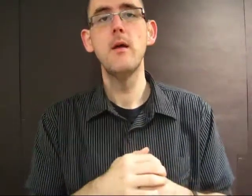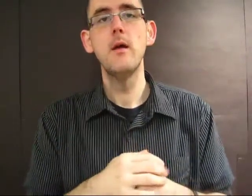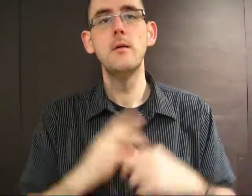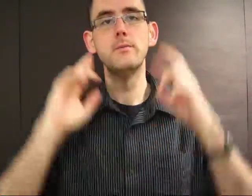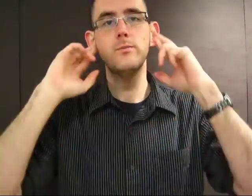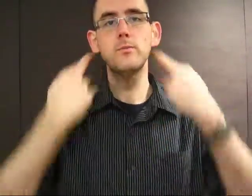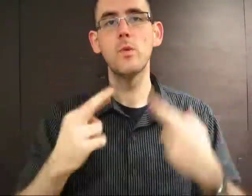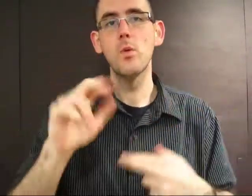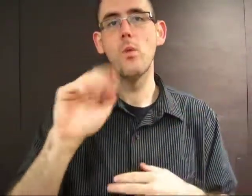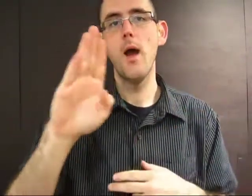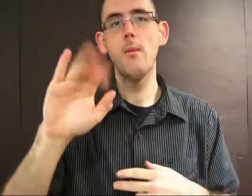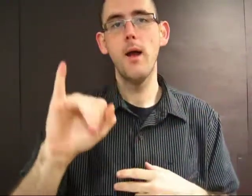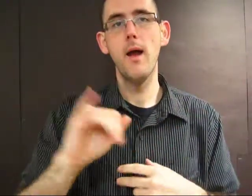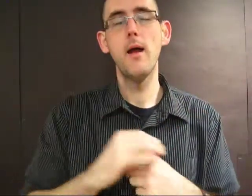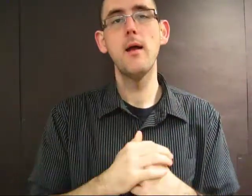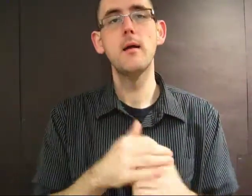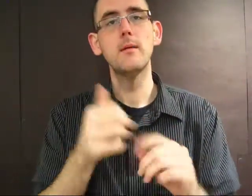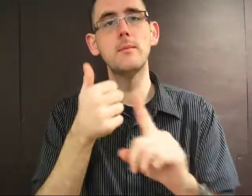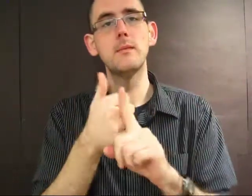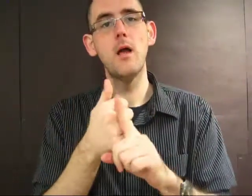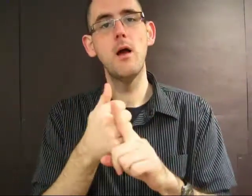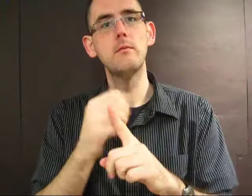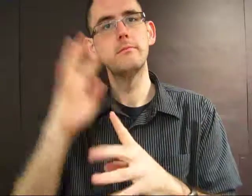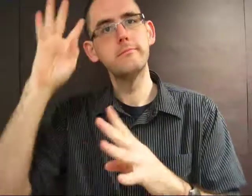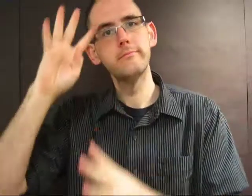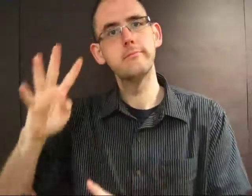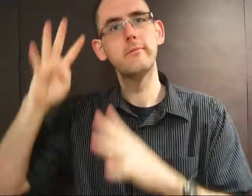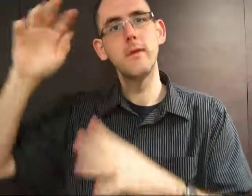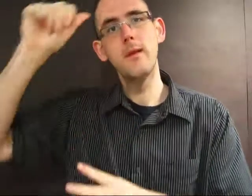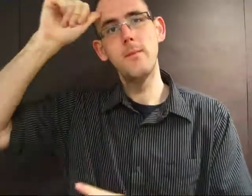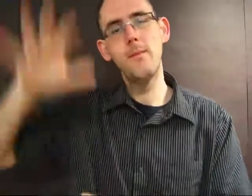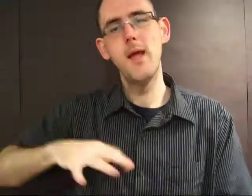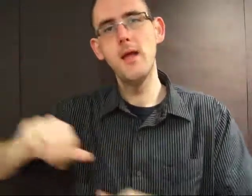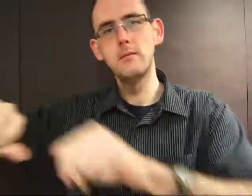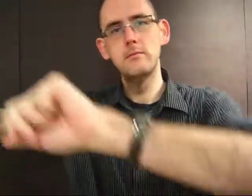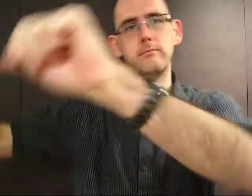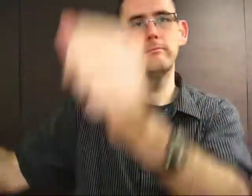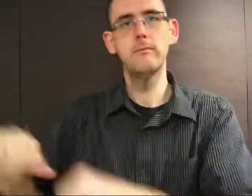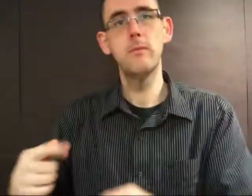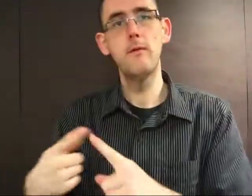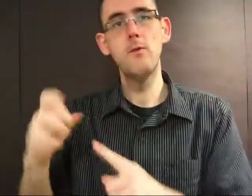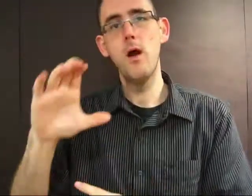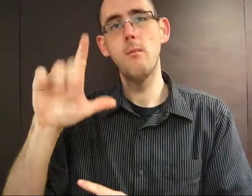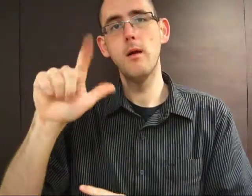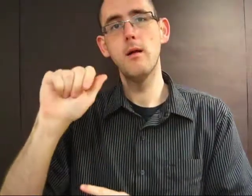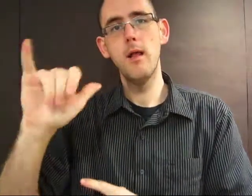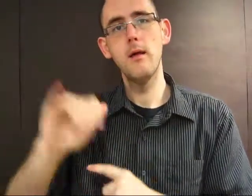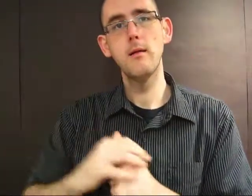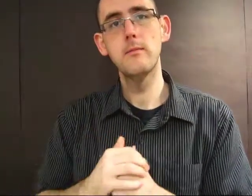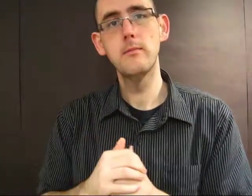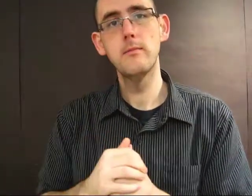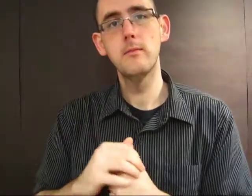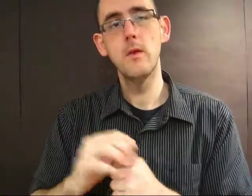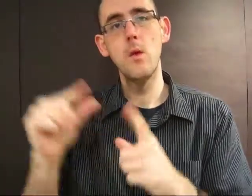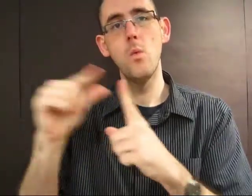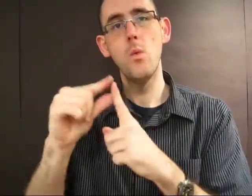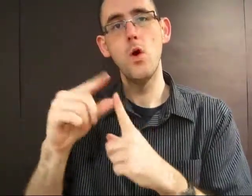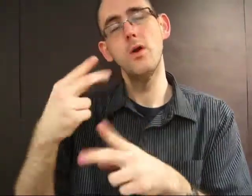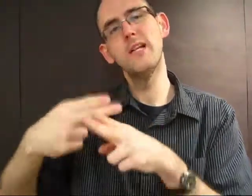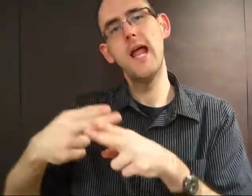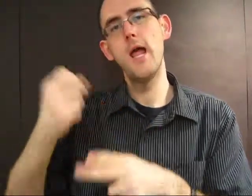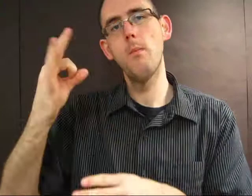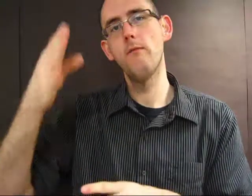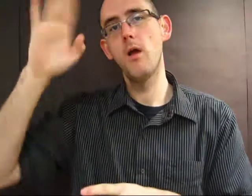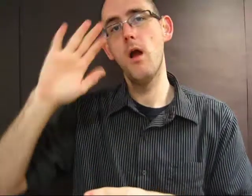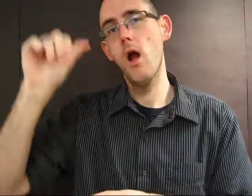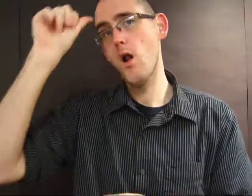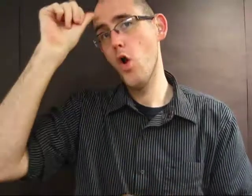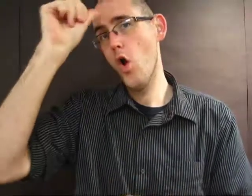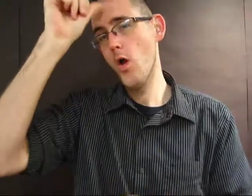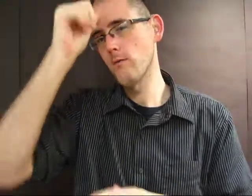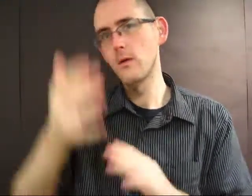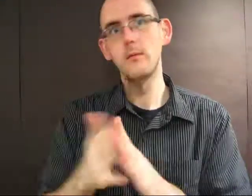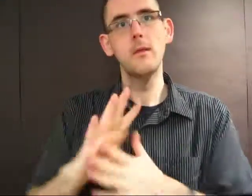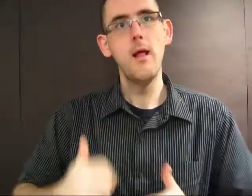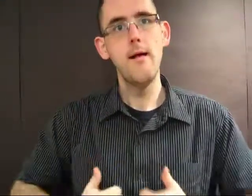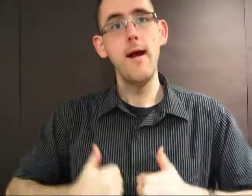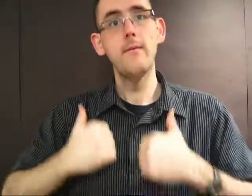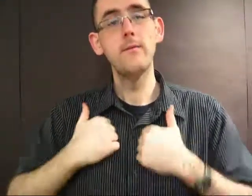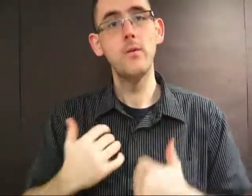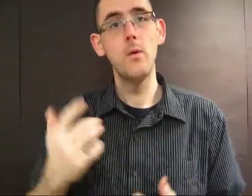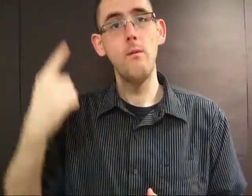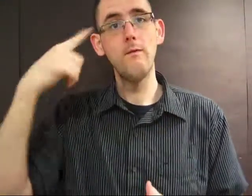A rabbi creates a man out of clay and carves the name of God into its forehead, bringing it to life.